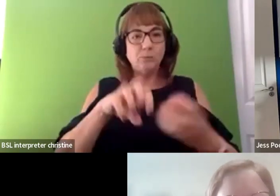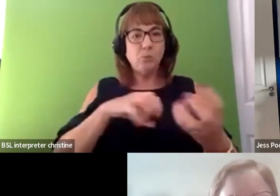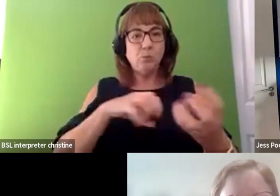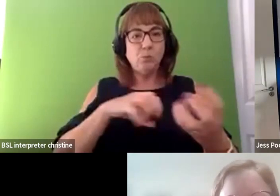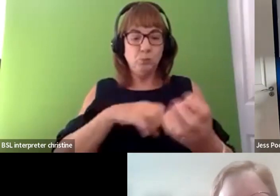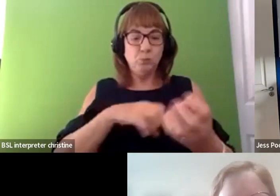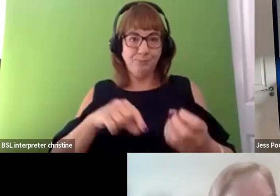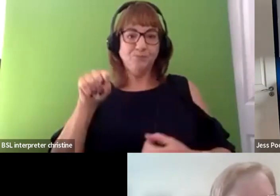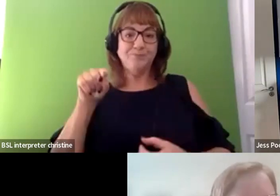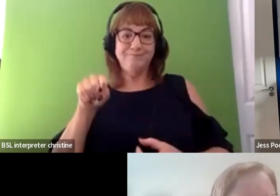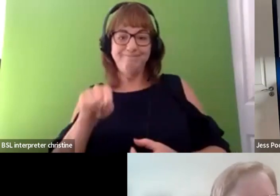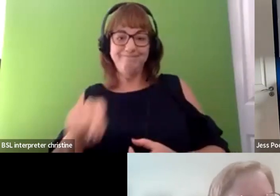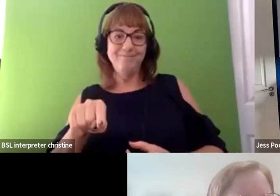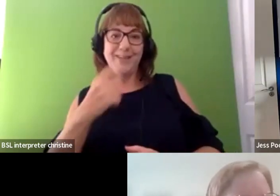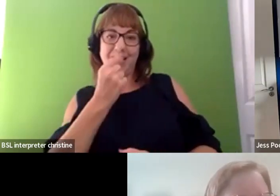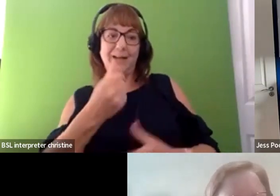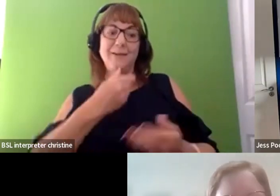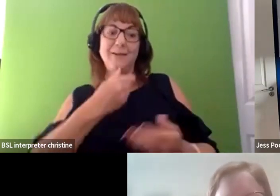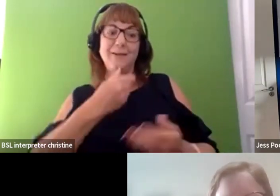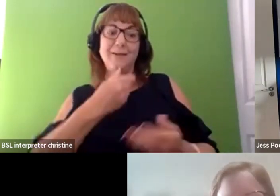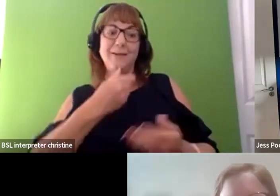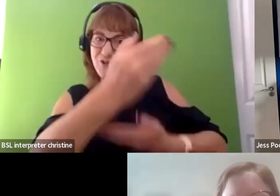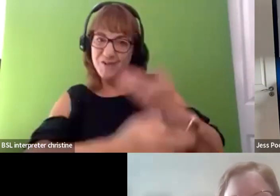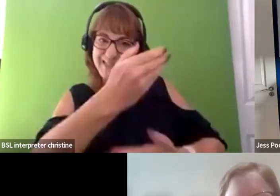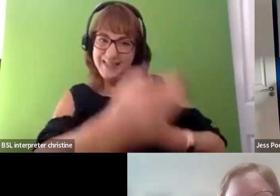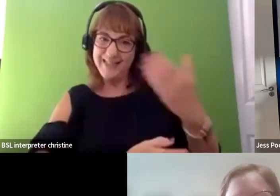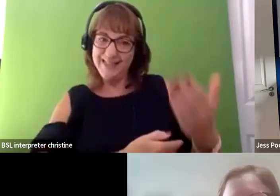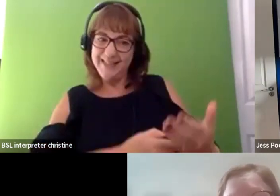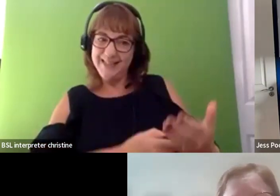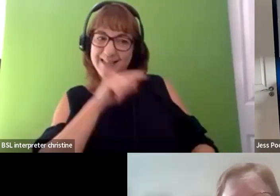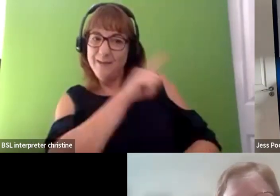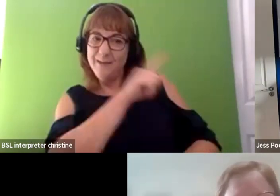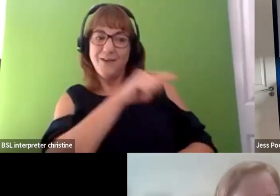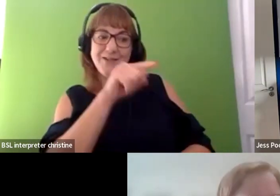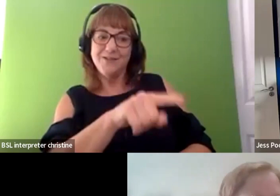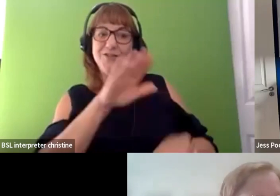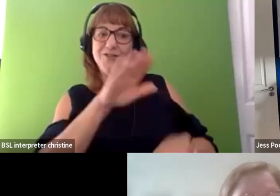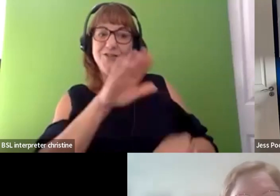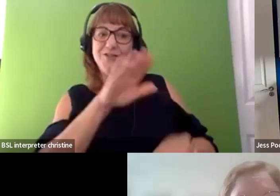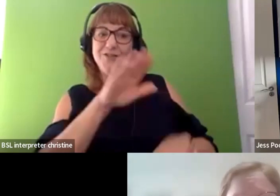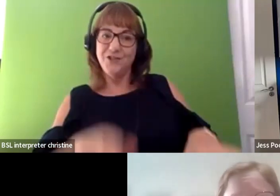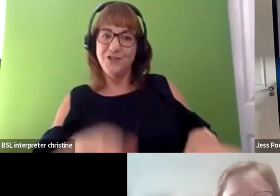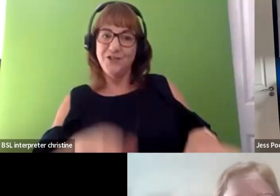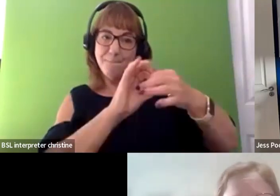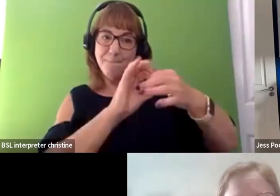and then our sense of touch so we know having objects can really help us. I don't know how many